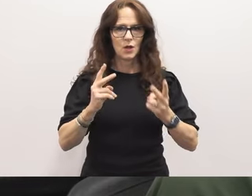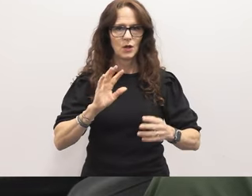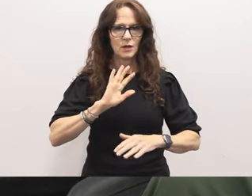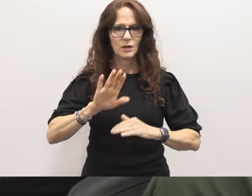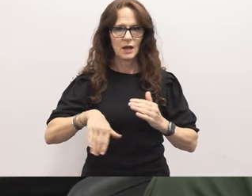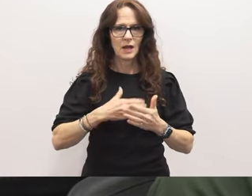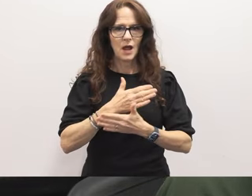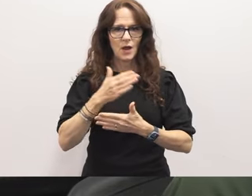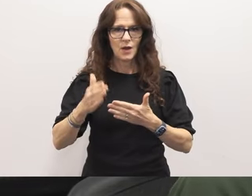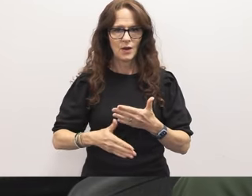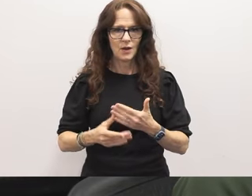in a little bit.